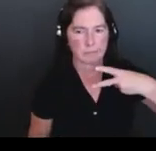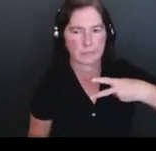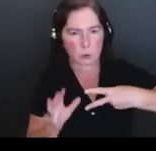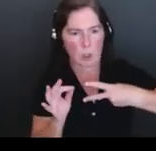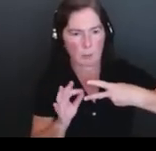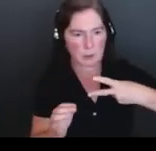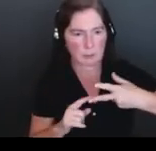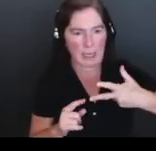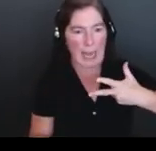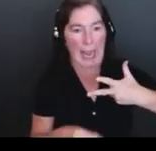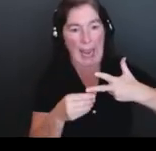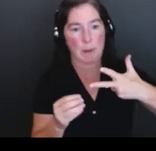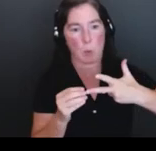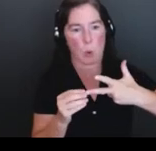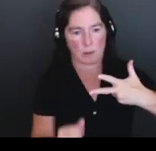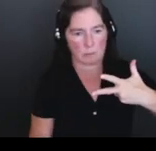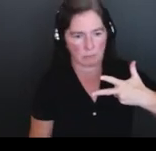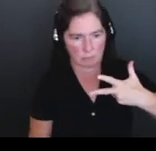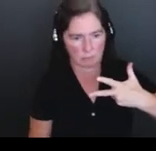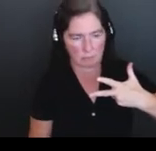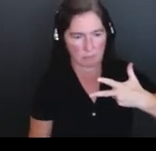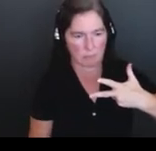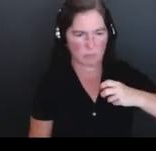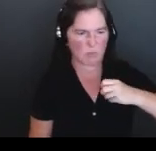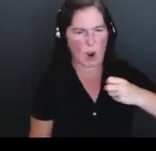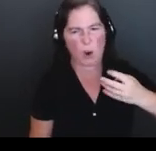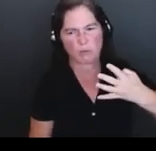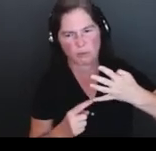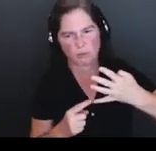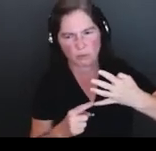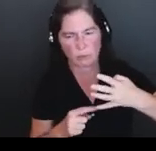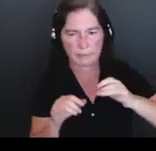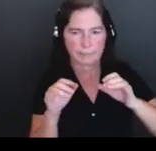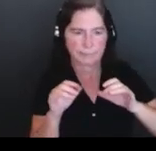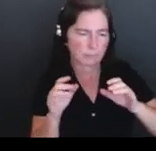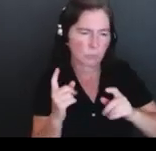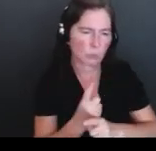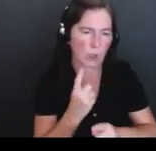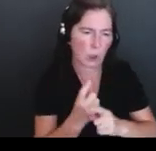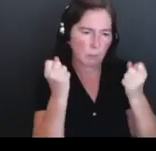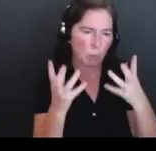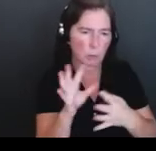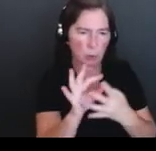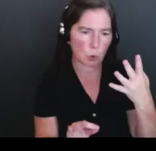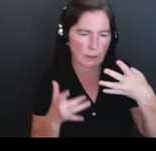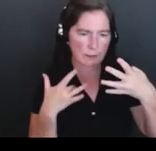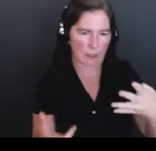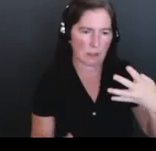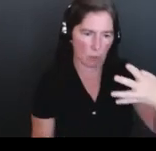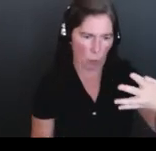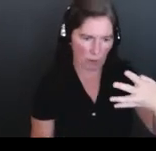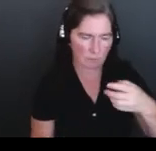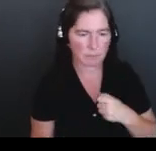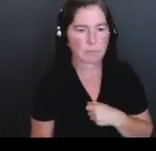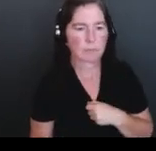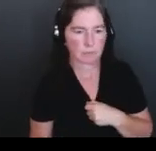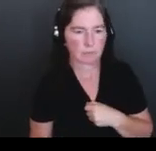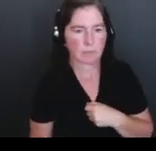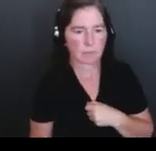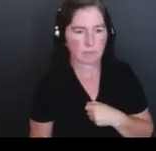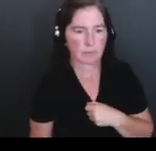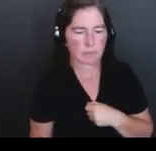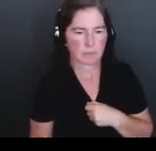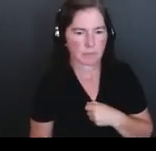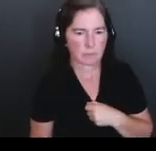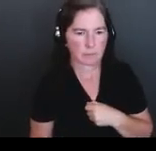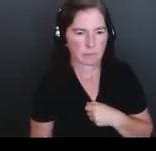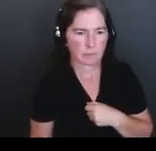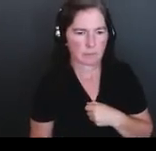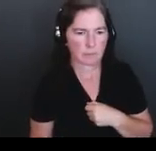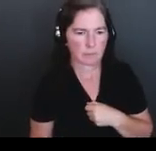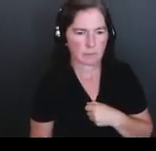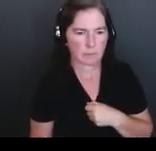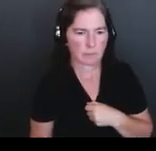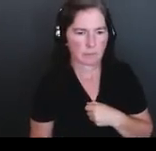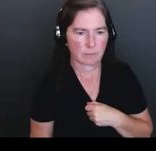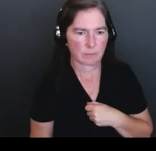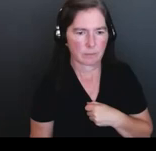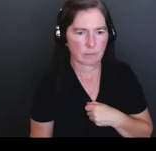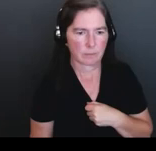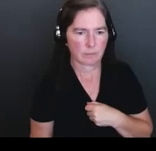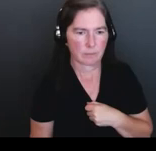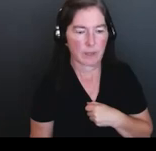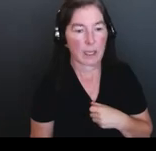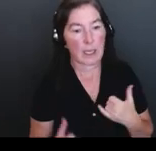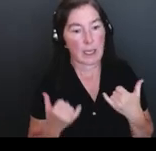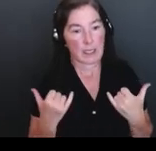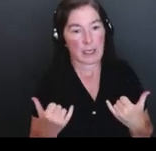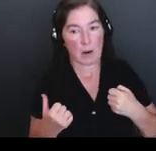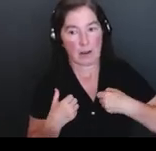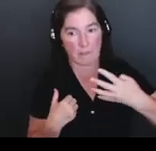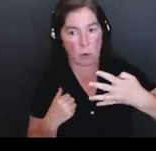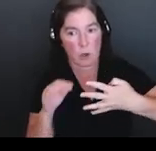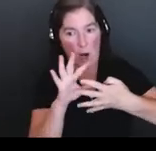On your options, you'll just, you know, whatever, just like a normal kind of multiple choice.